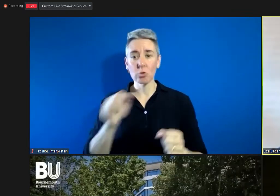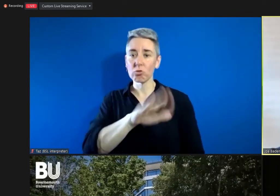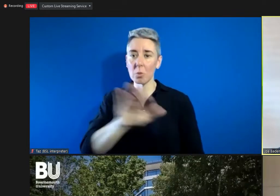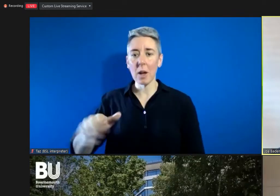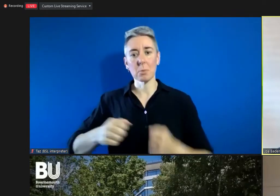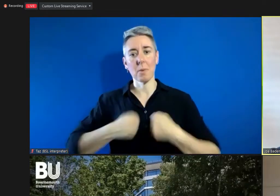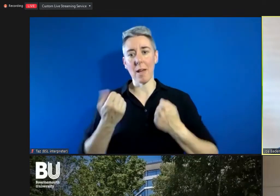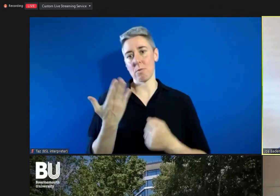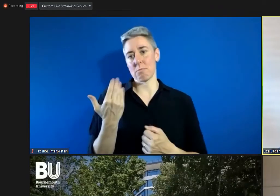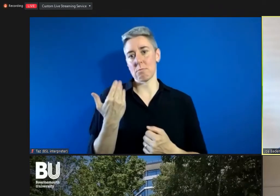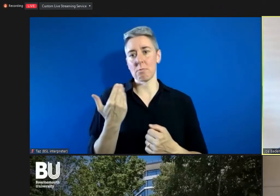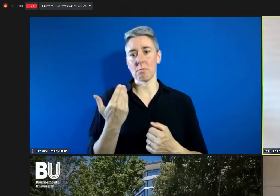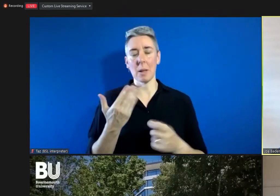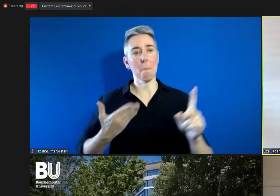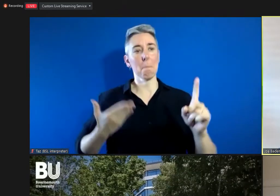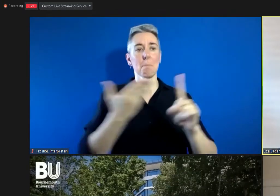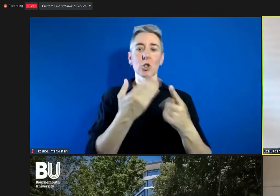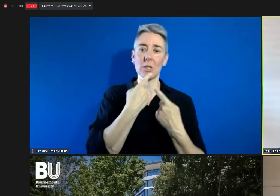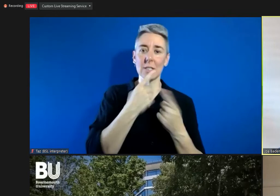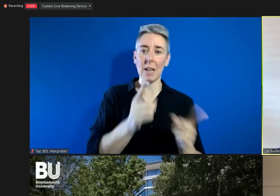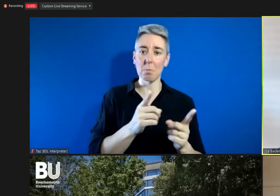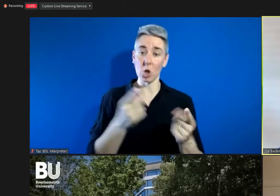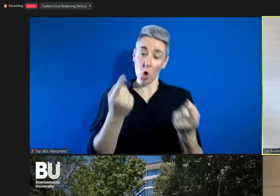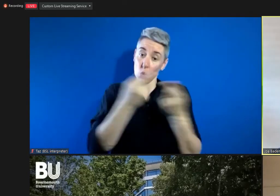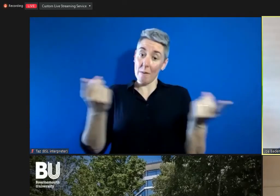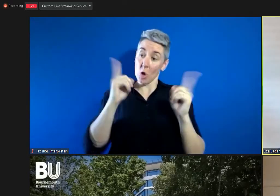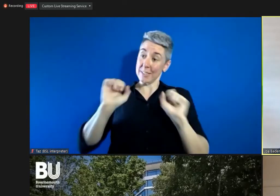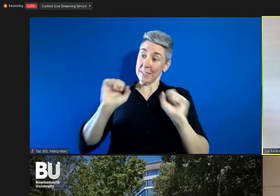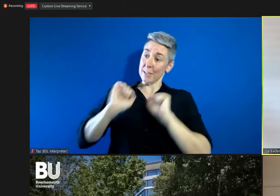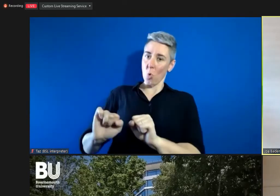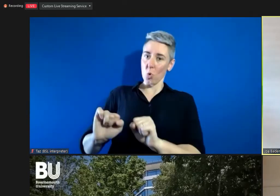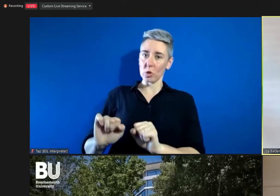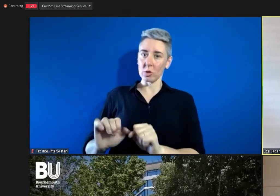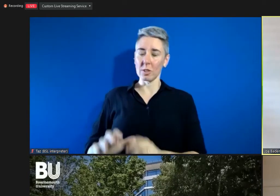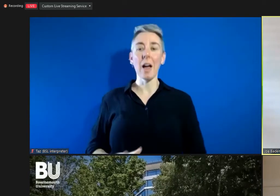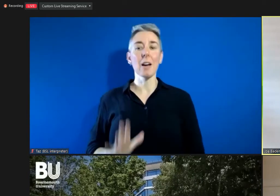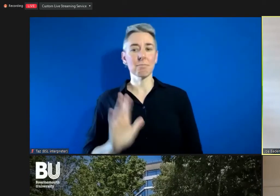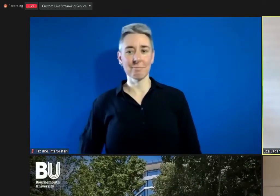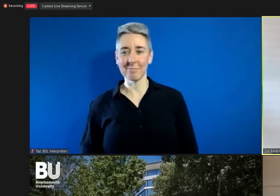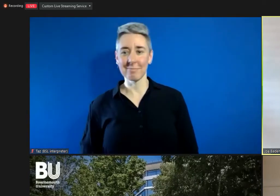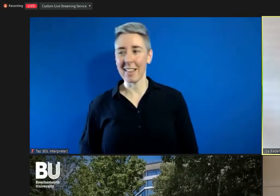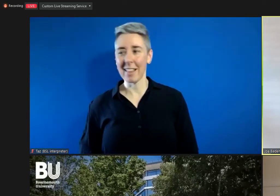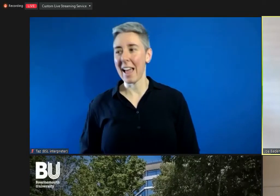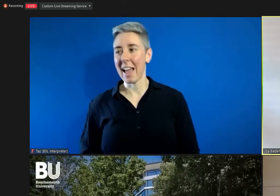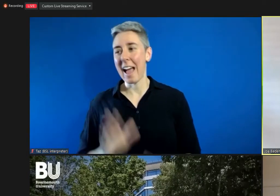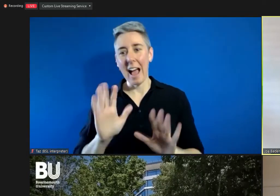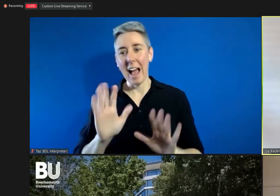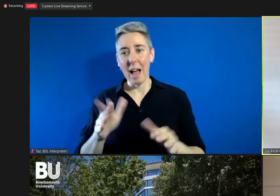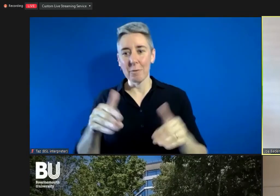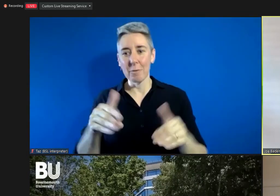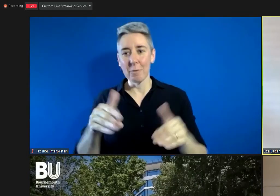that the university belongs to them. Any way, I better go, because I could carry on forever, I've got loads of stuff that I've I've written here.